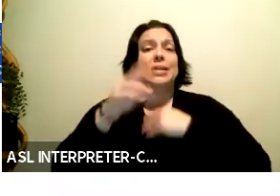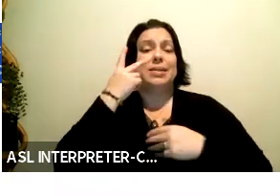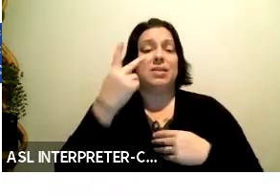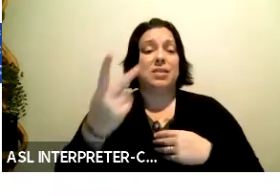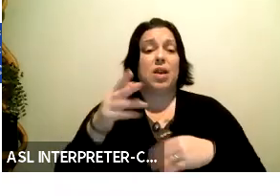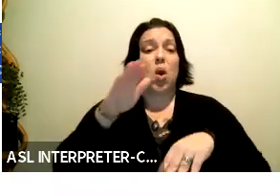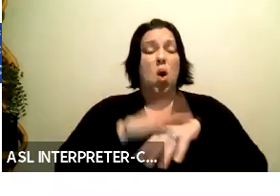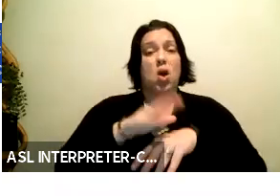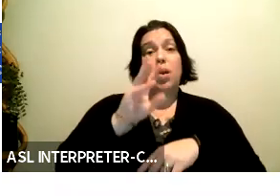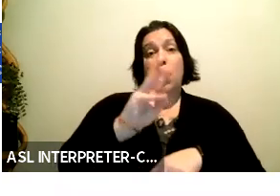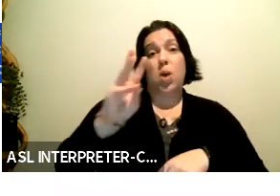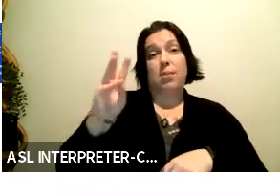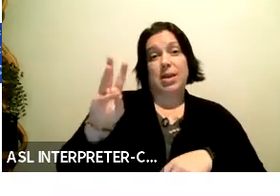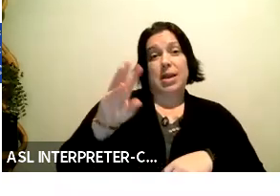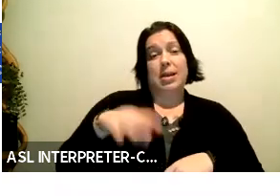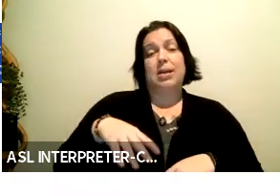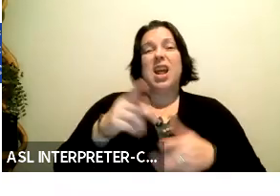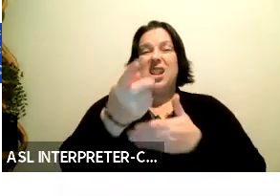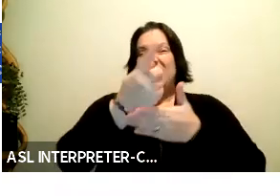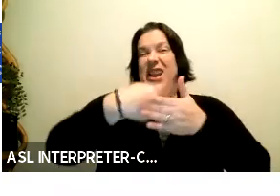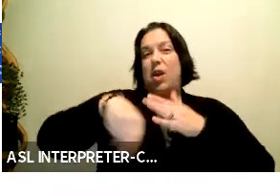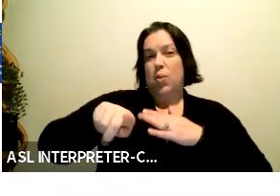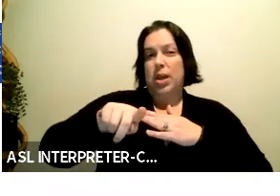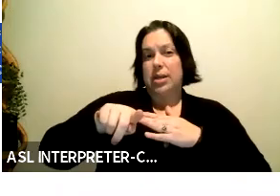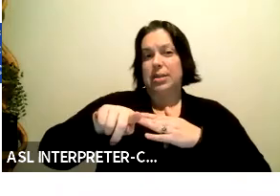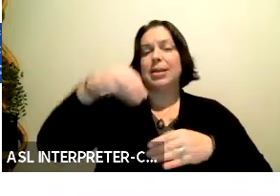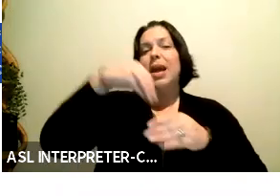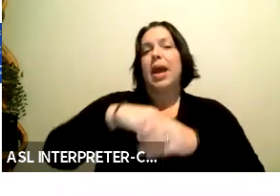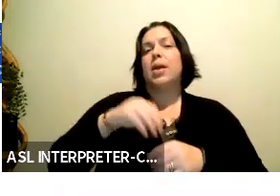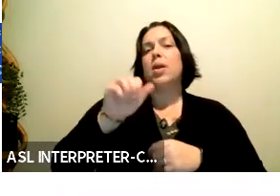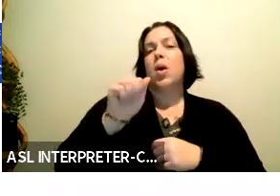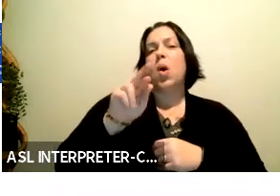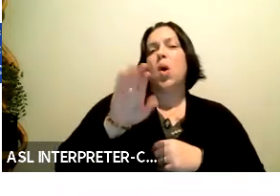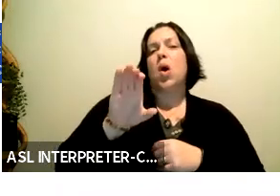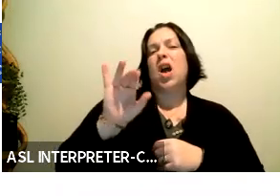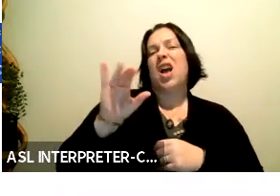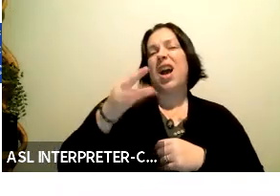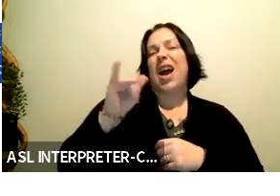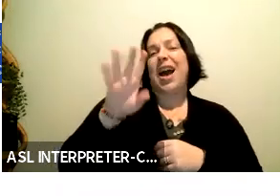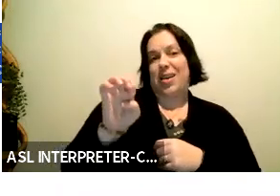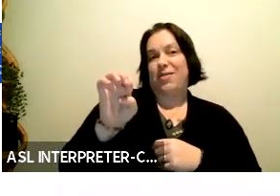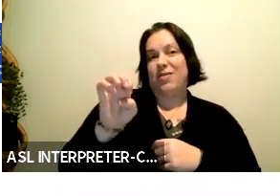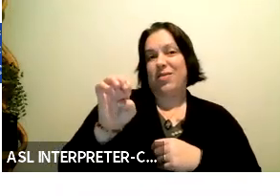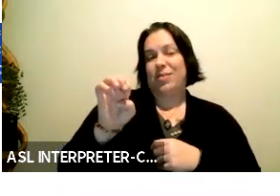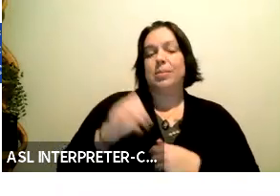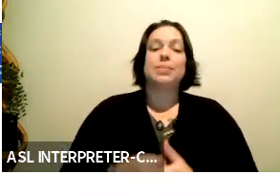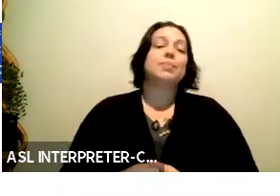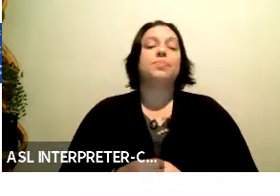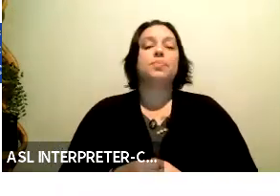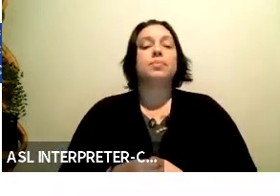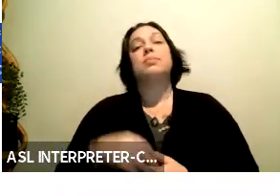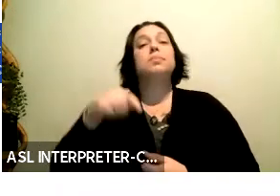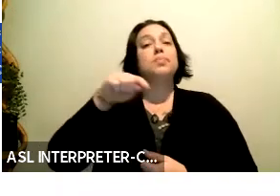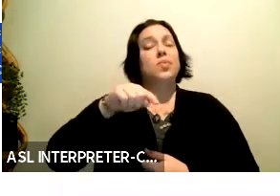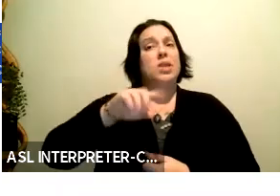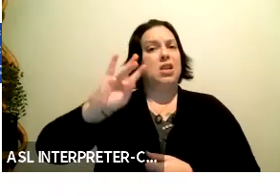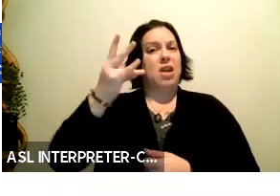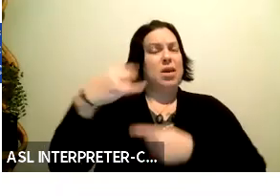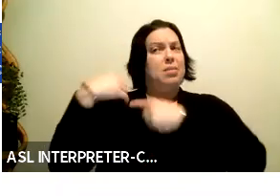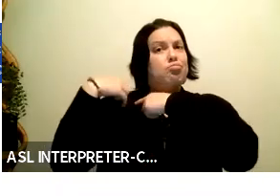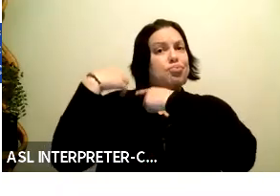website next week in archives section. This is the seventh year of this Webinar Series which